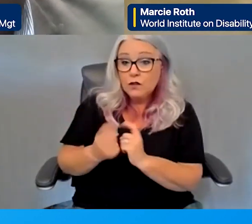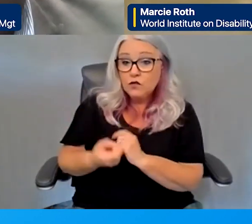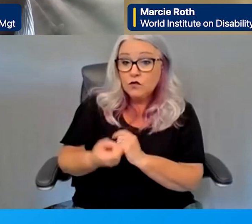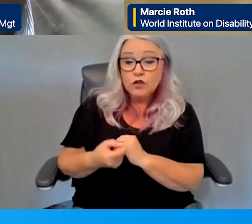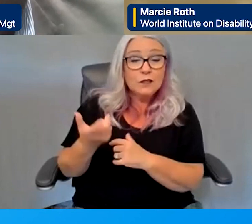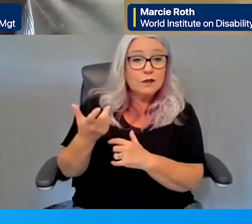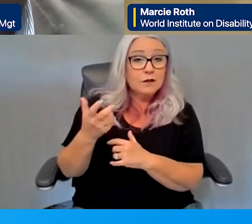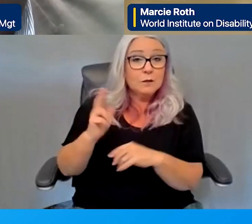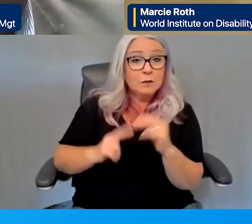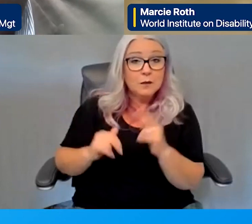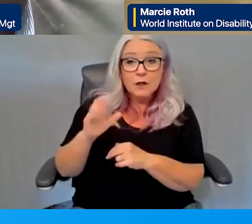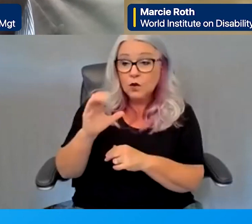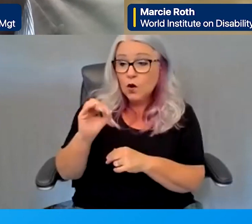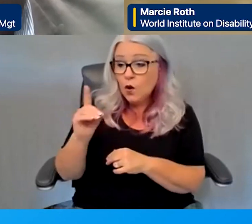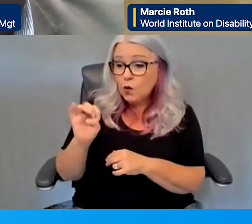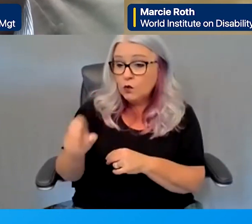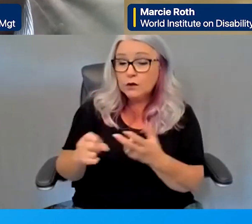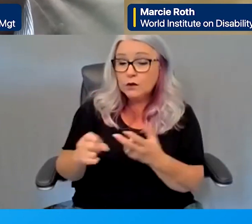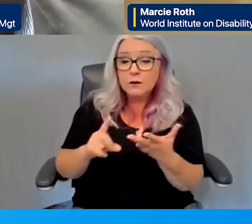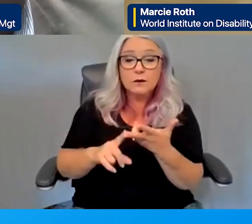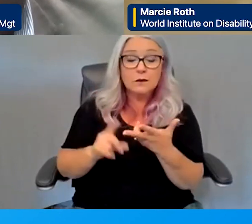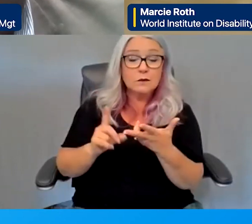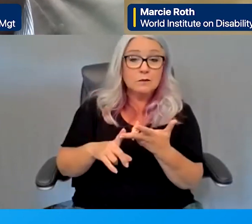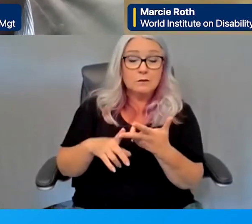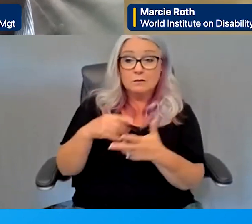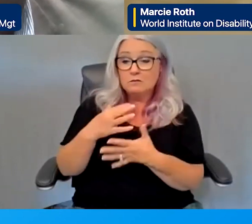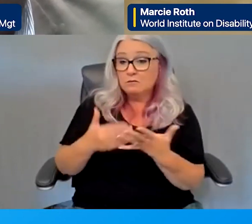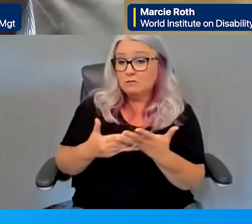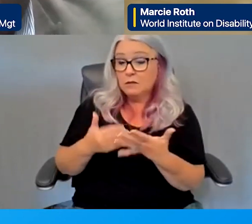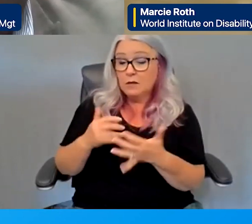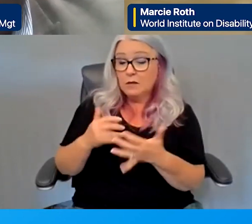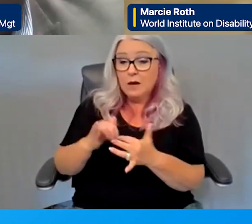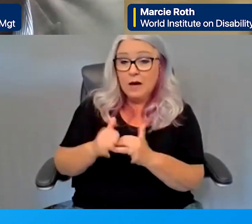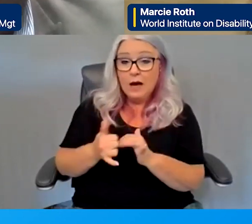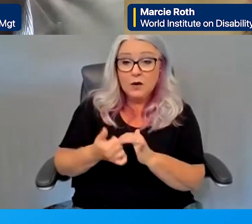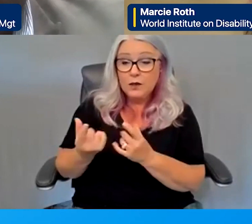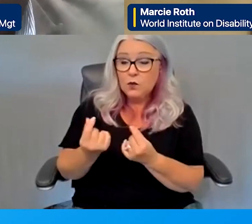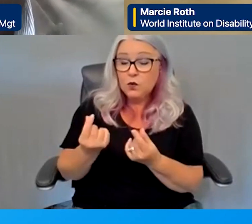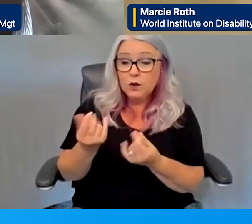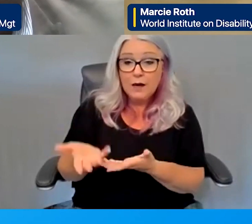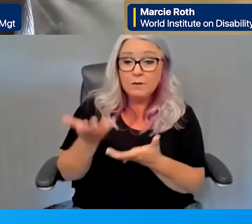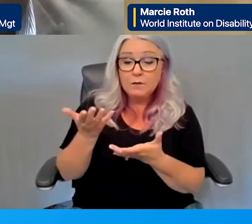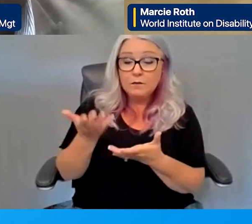instances? A main enforcement mechanism is limited to the courts. But I guess to your